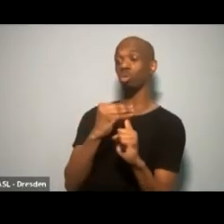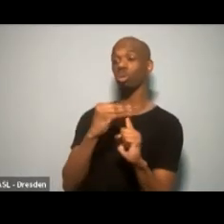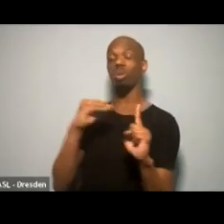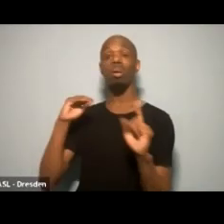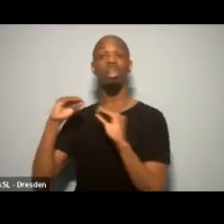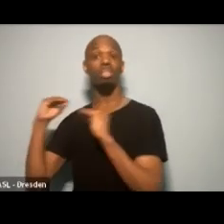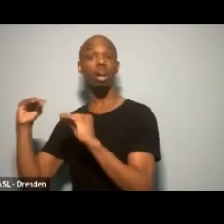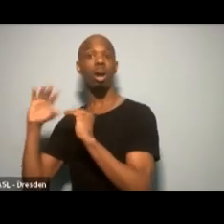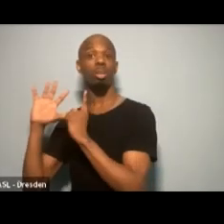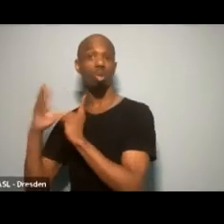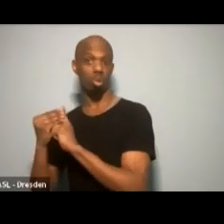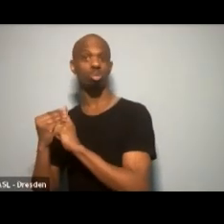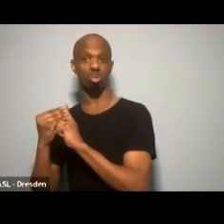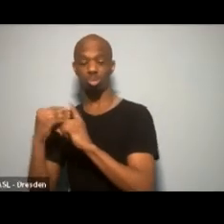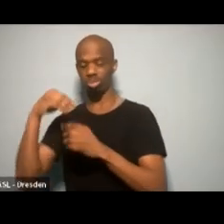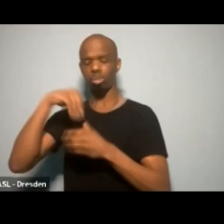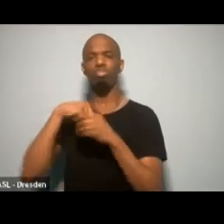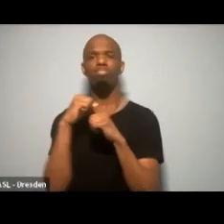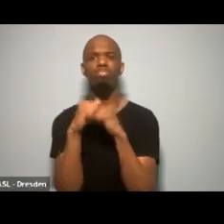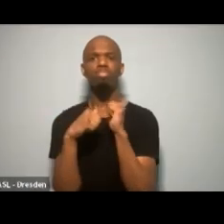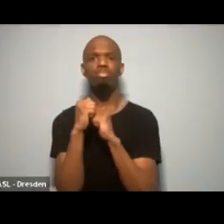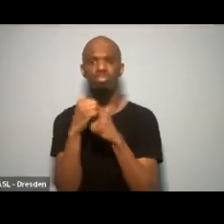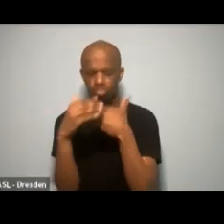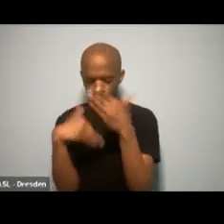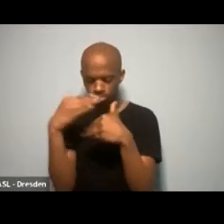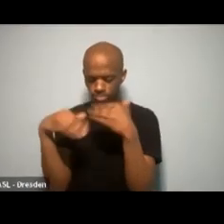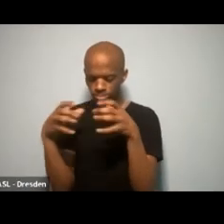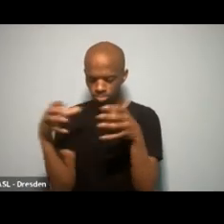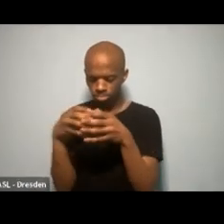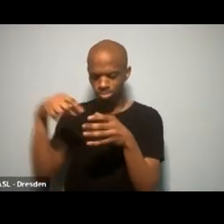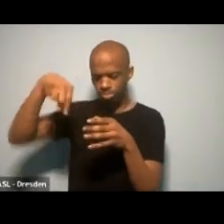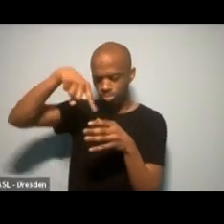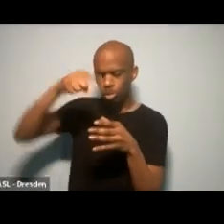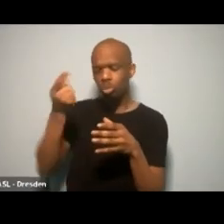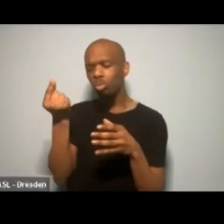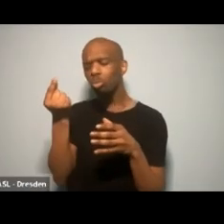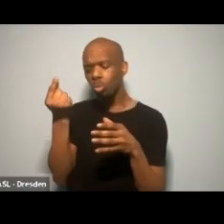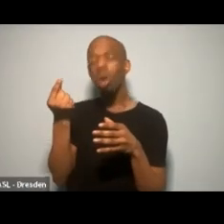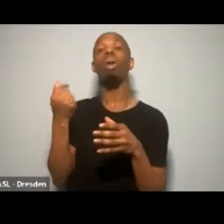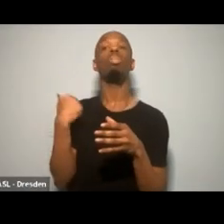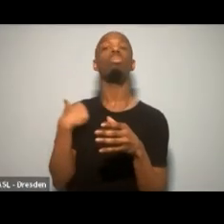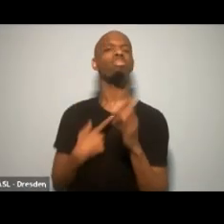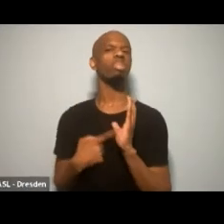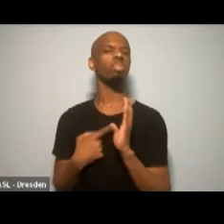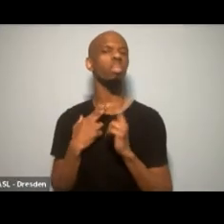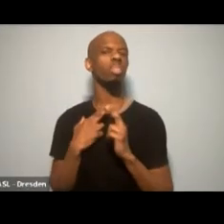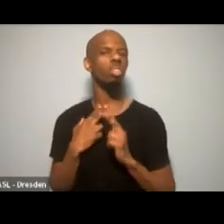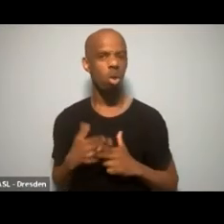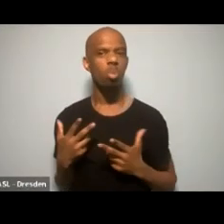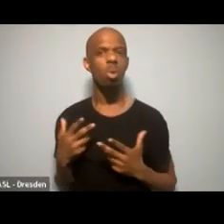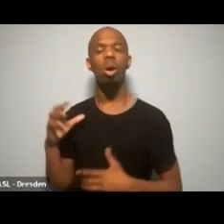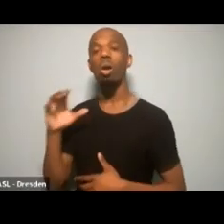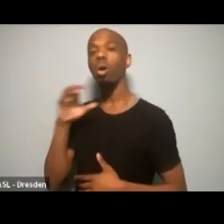sometimes refer to as the Orange Economy. This is the first time that I heard about the Orange Economy, believe me.